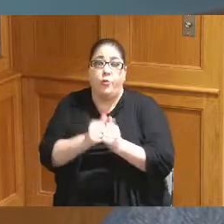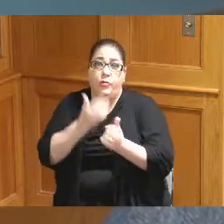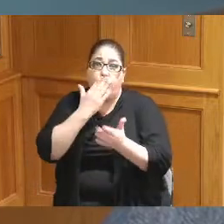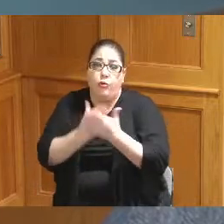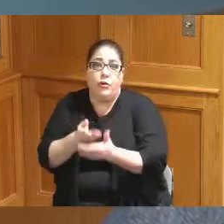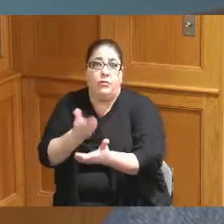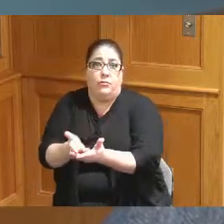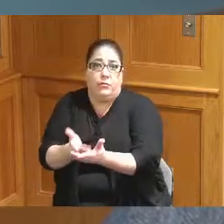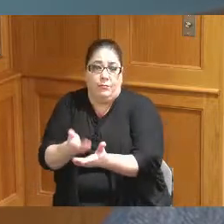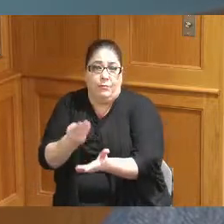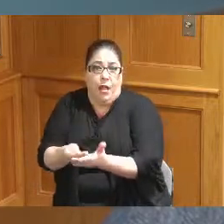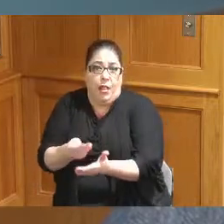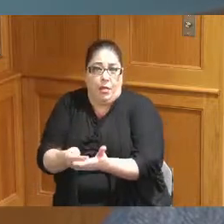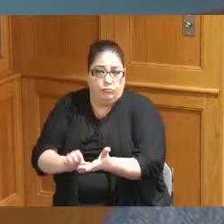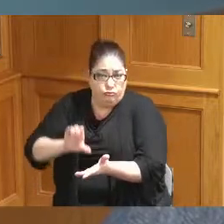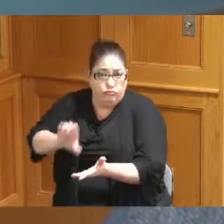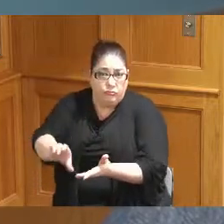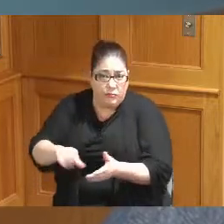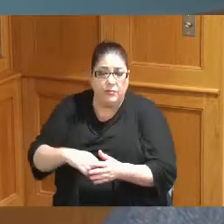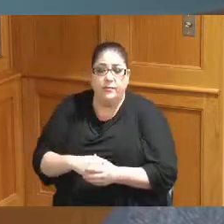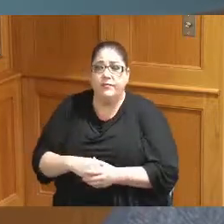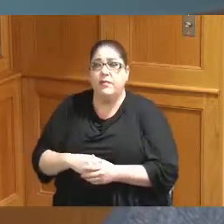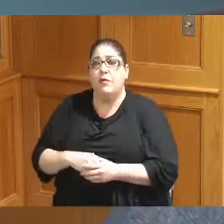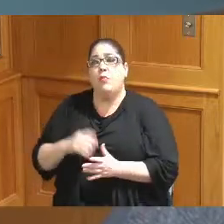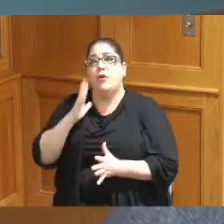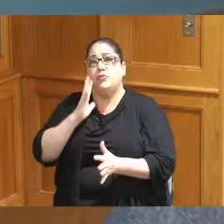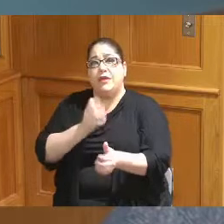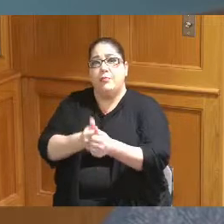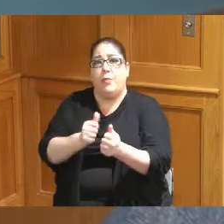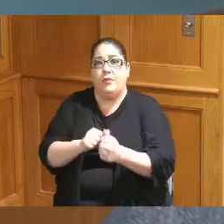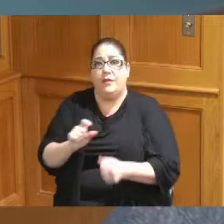that whatever we're doing is keeping up with what the needs are I appreciate your time and